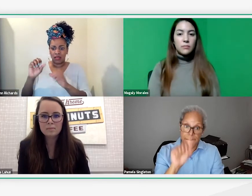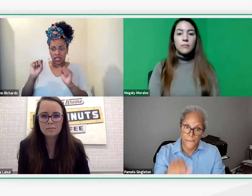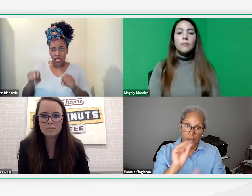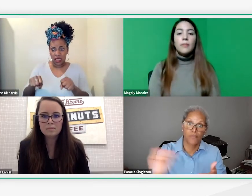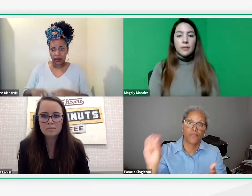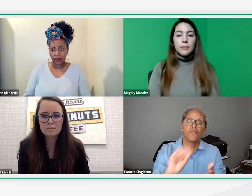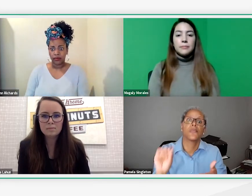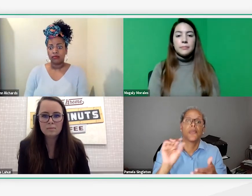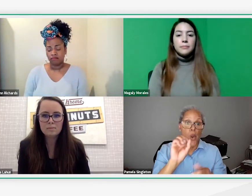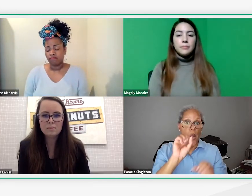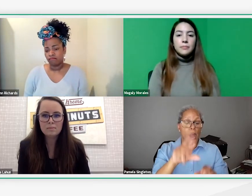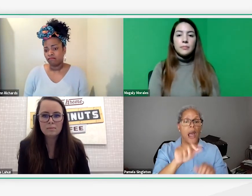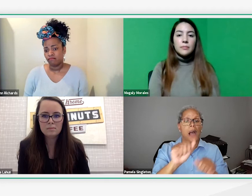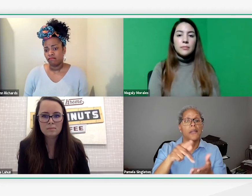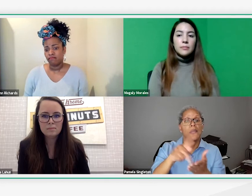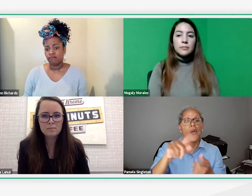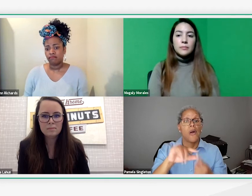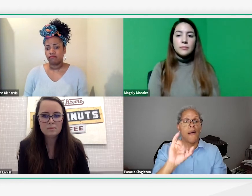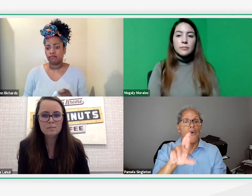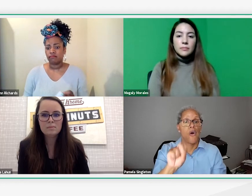percentage of money that we need to save. Is that what you're saying?